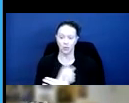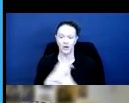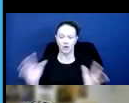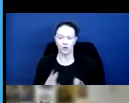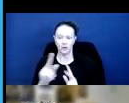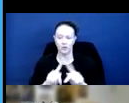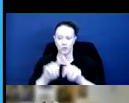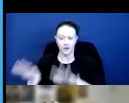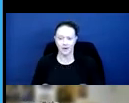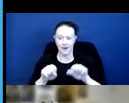amongst other actions.